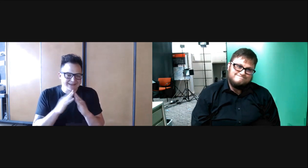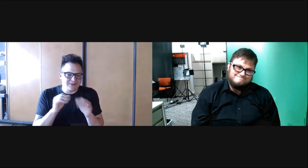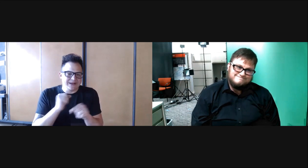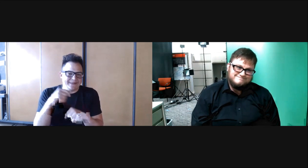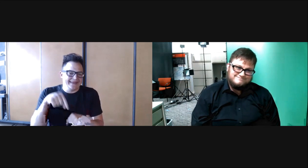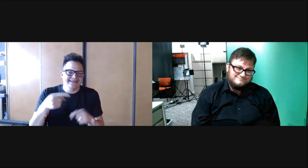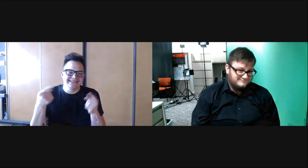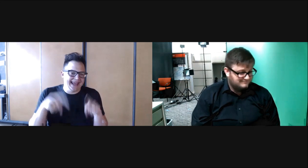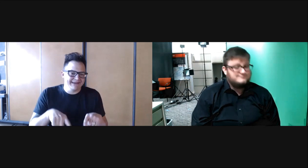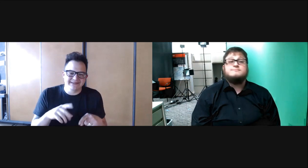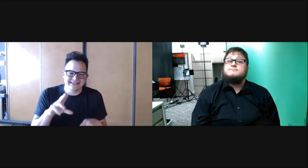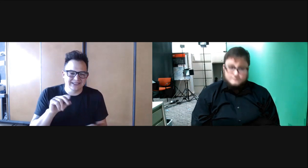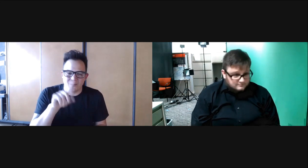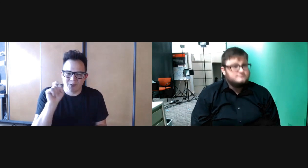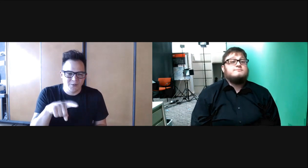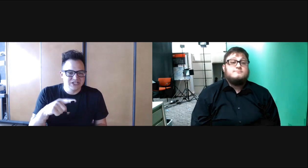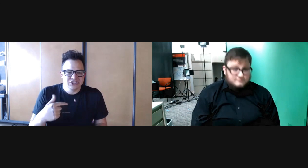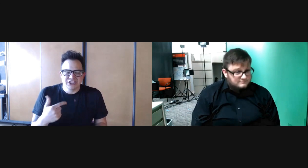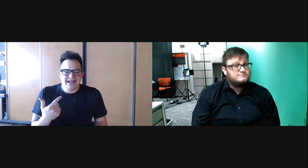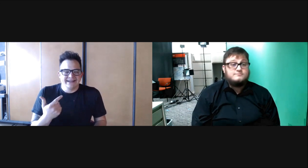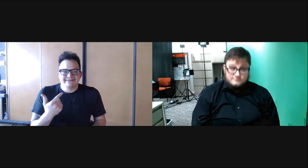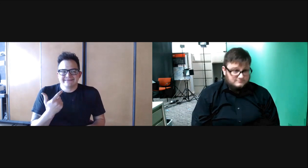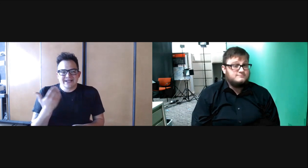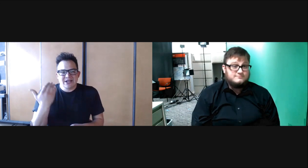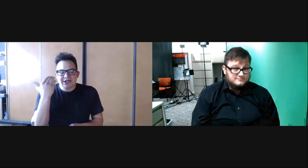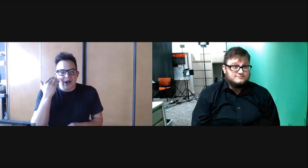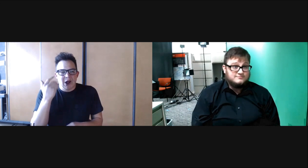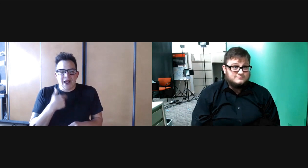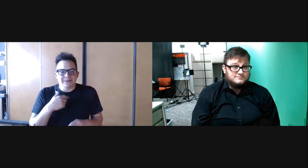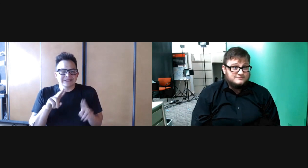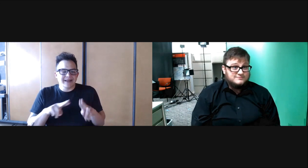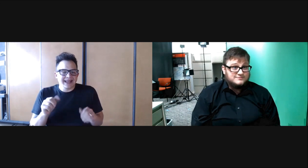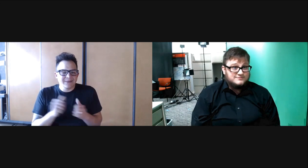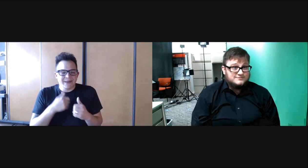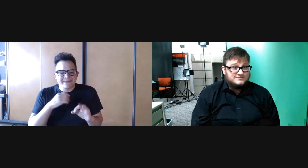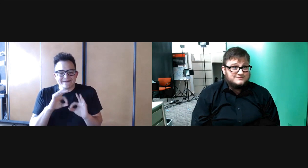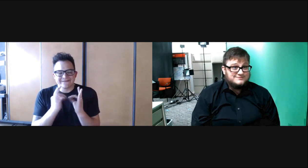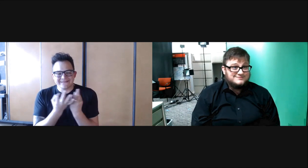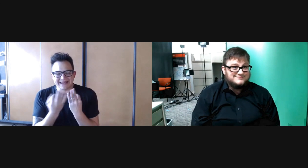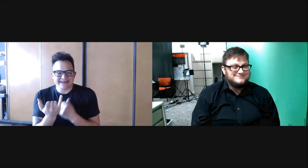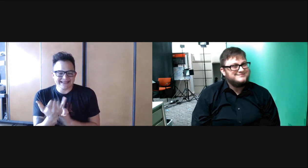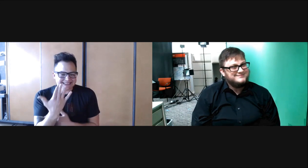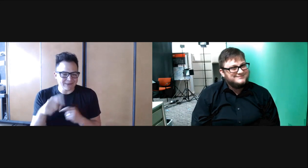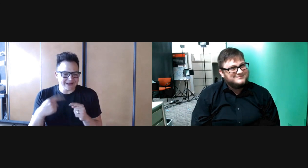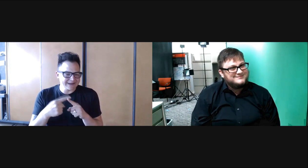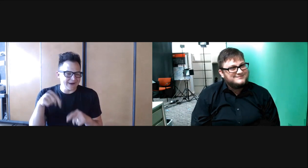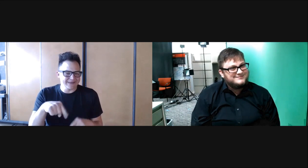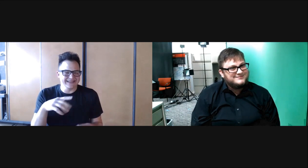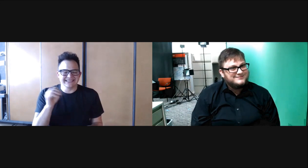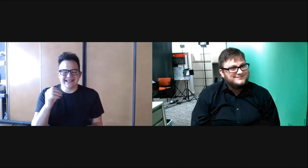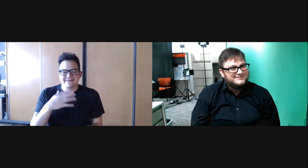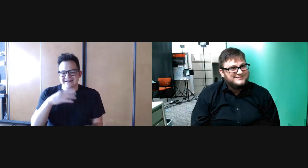Deaf community made this happen no question. I was chatting with my family this morning